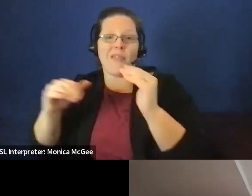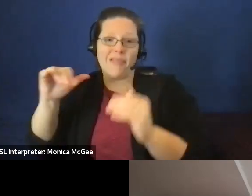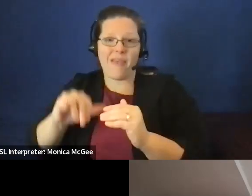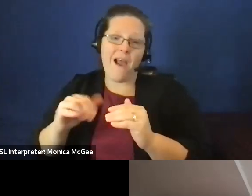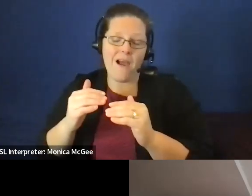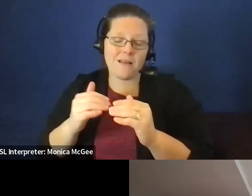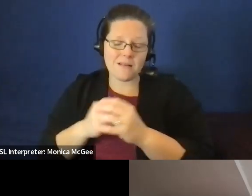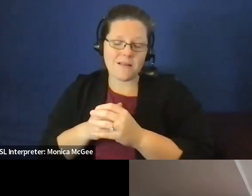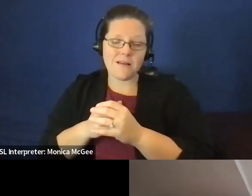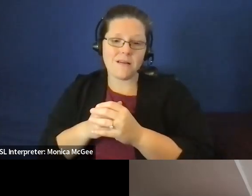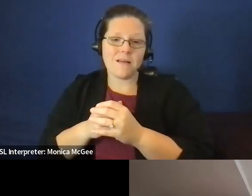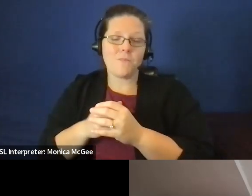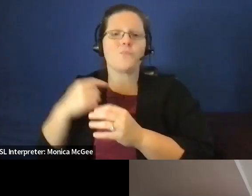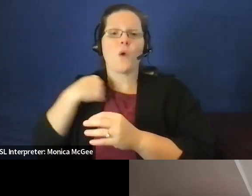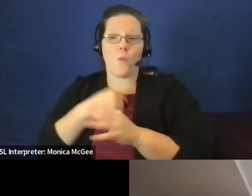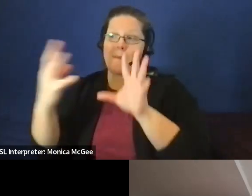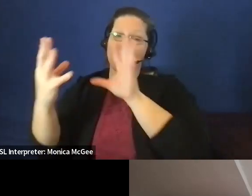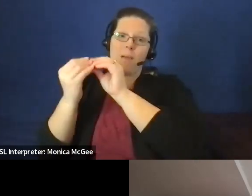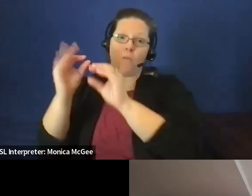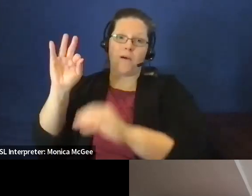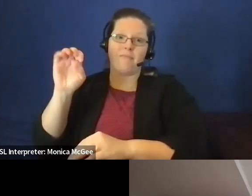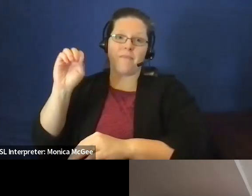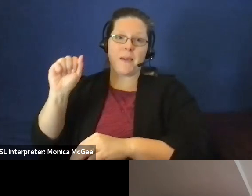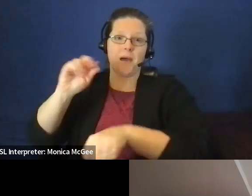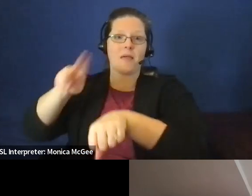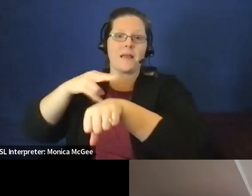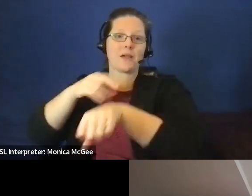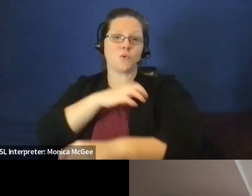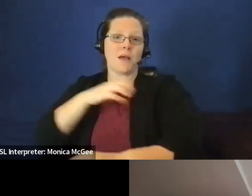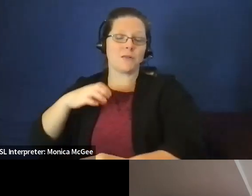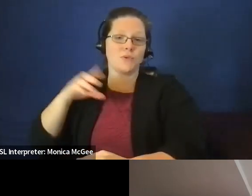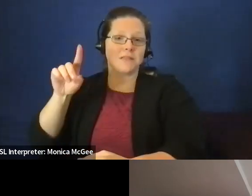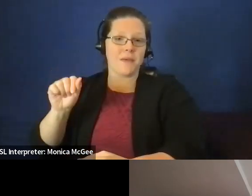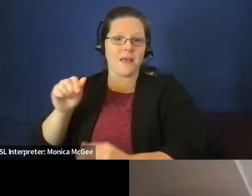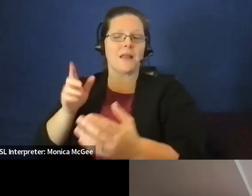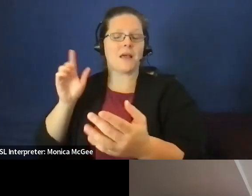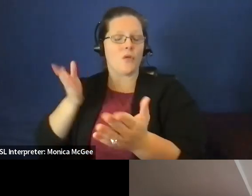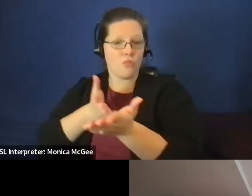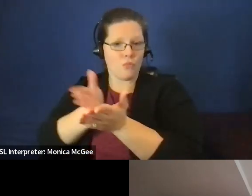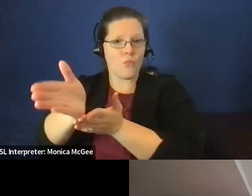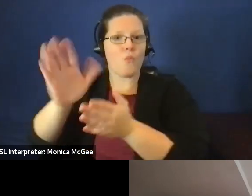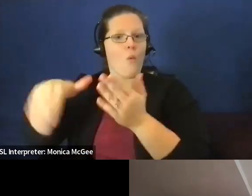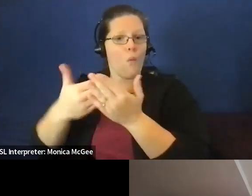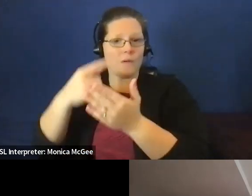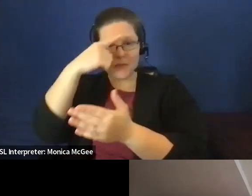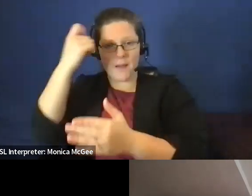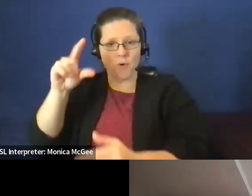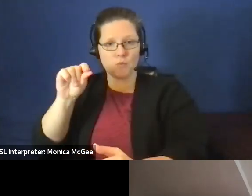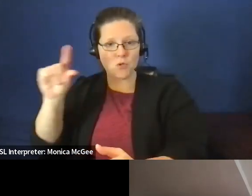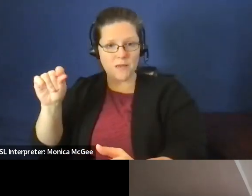supply essential services, not only your core activities but going over and